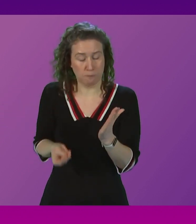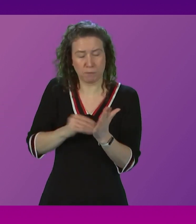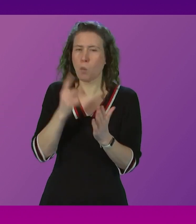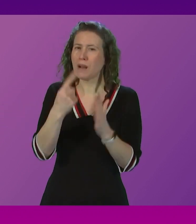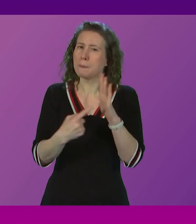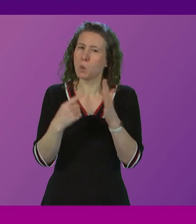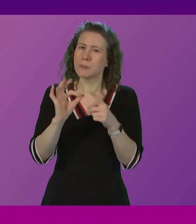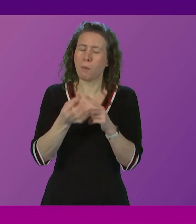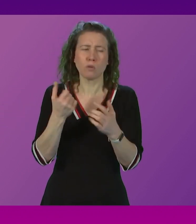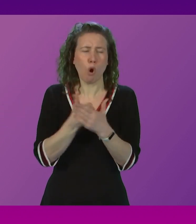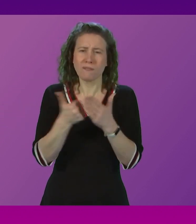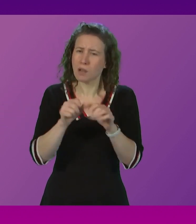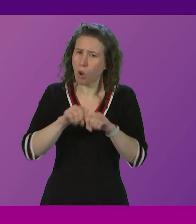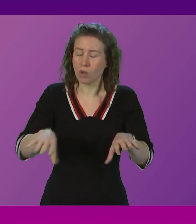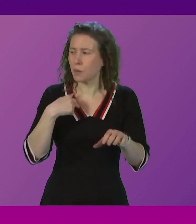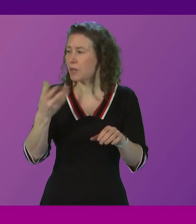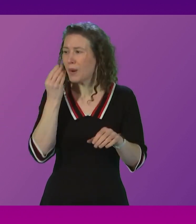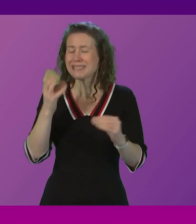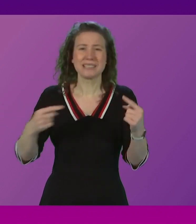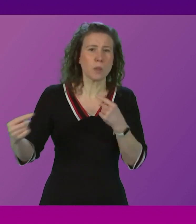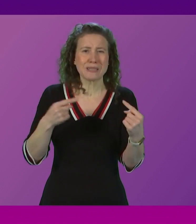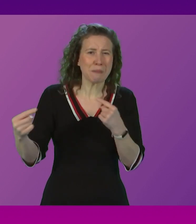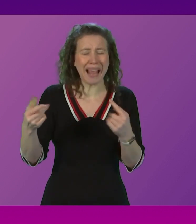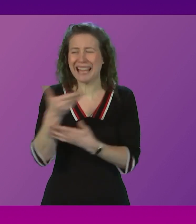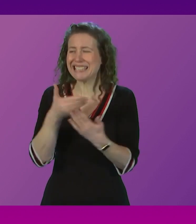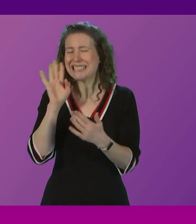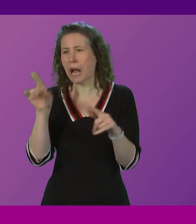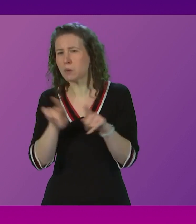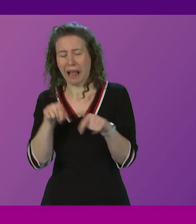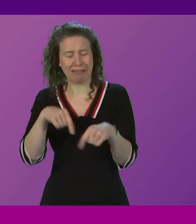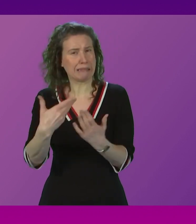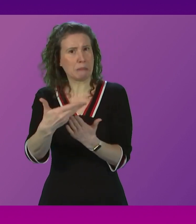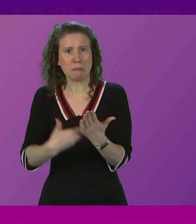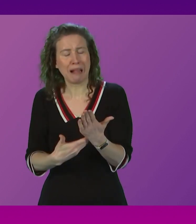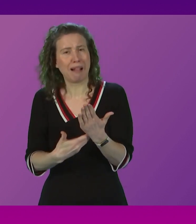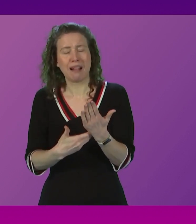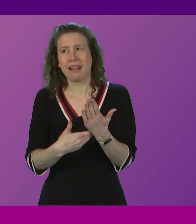debate. When one listens to the debate, it sometimes sounds as though the bill is